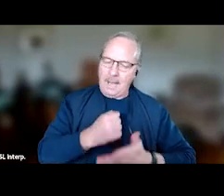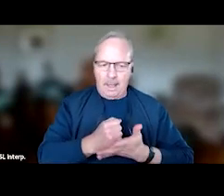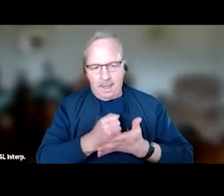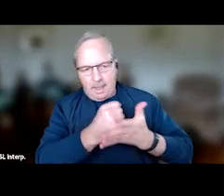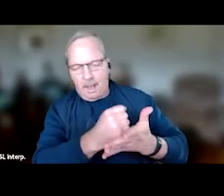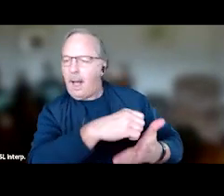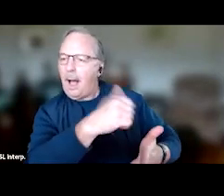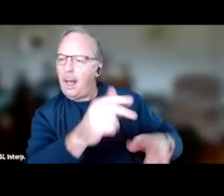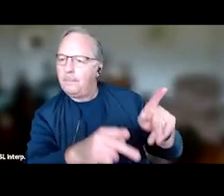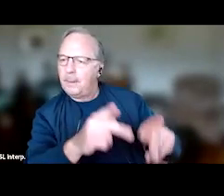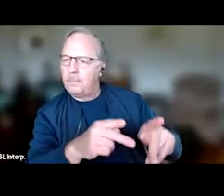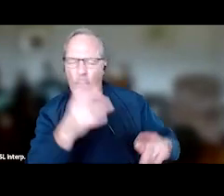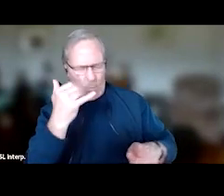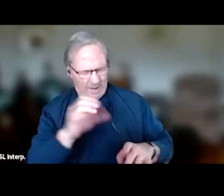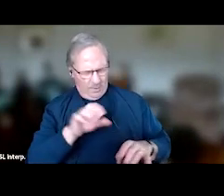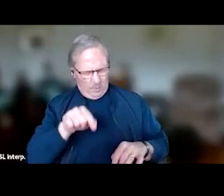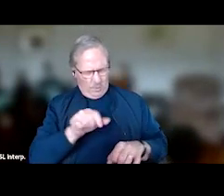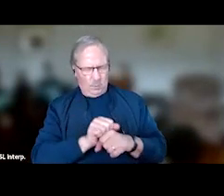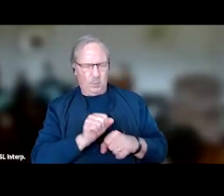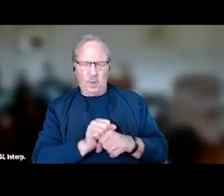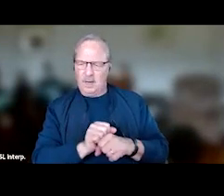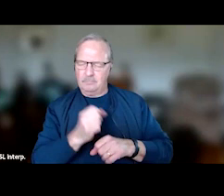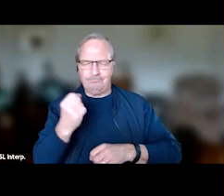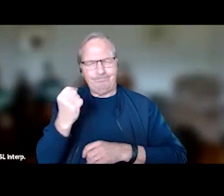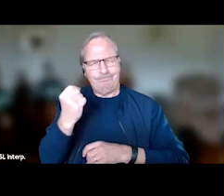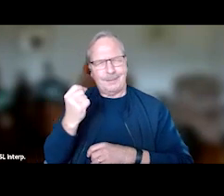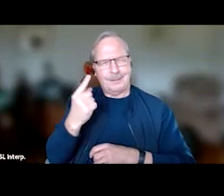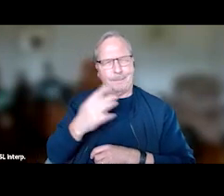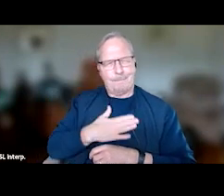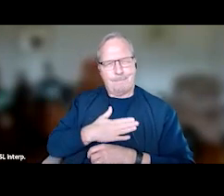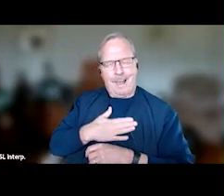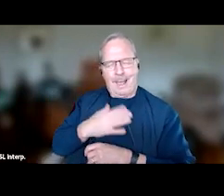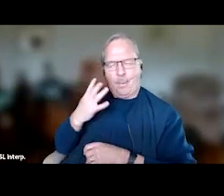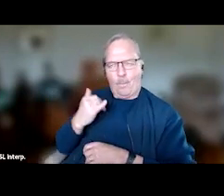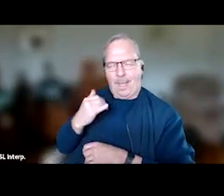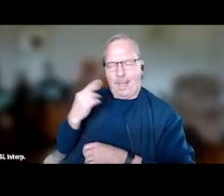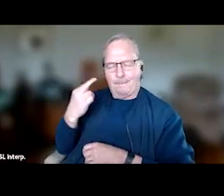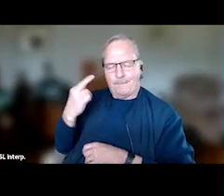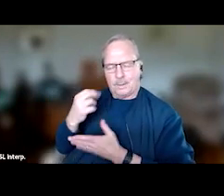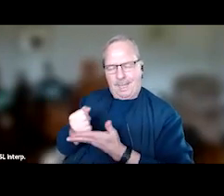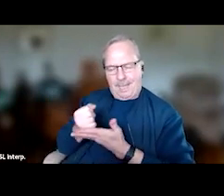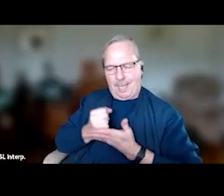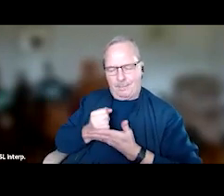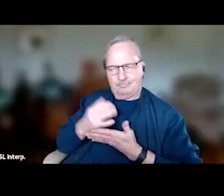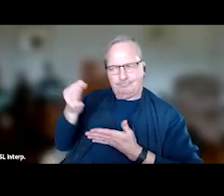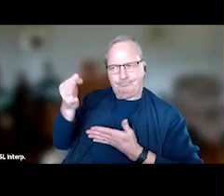Why do I do this work? Understanding my why, purpose, helps me to determine my energy